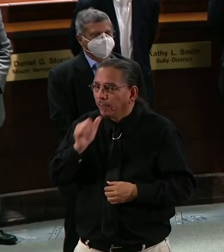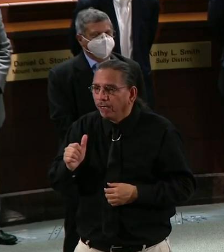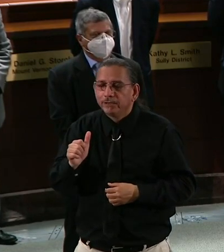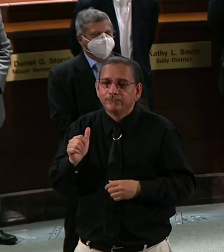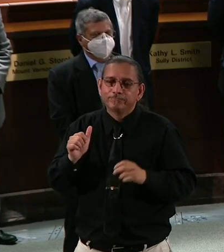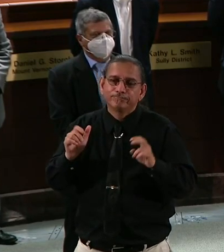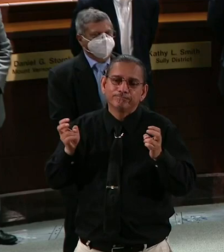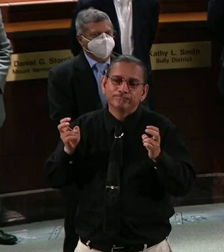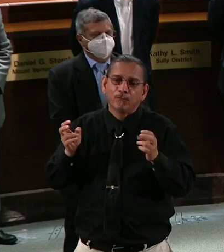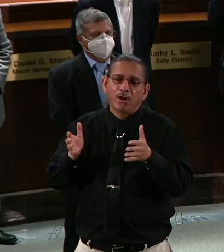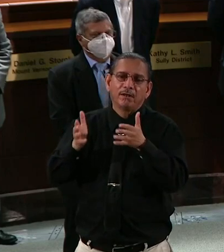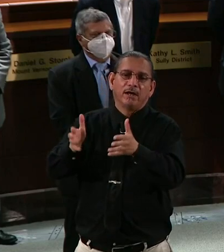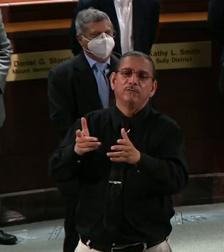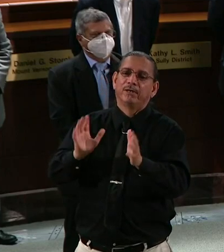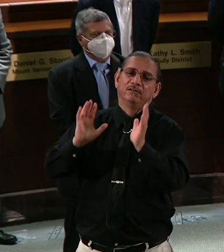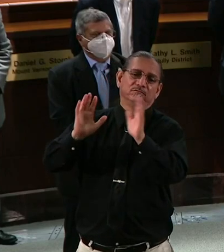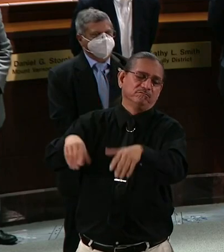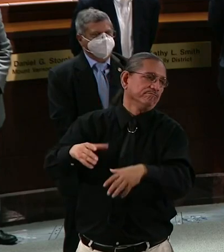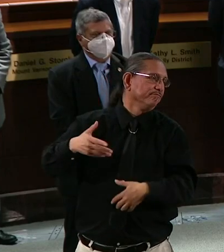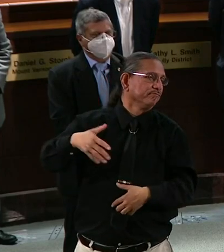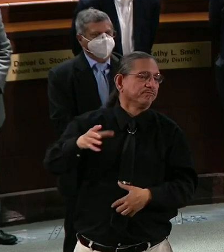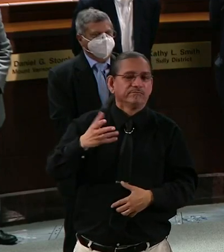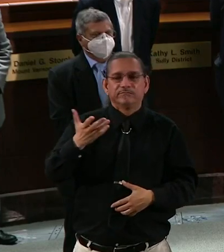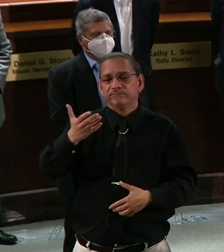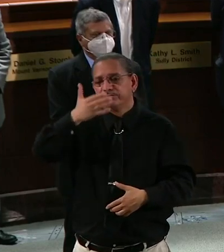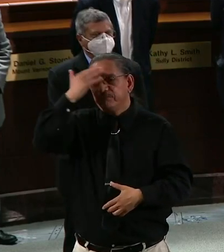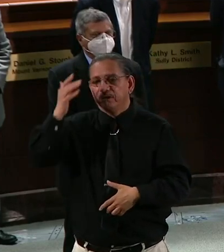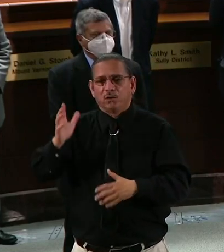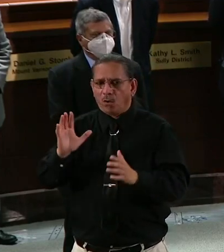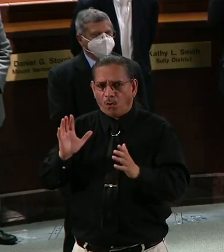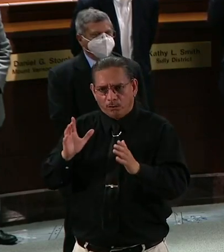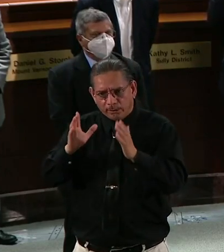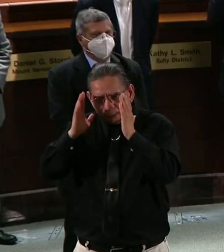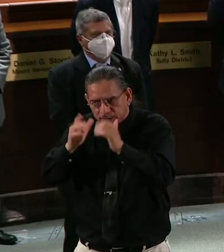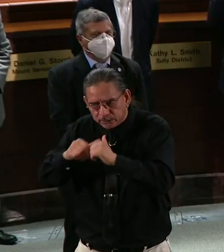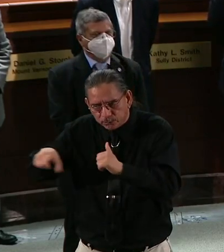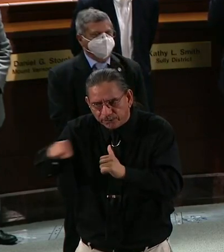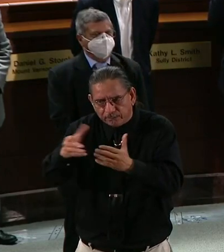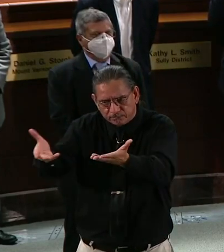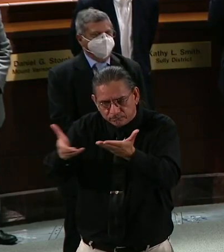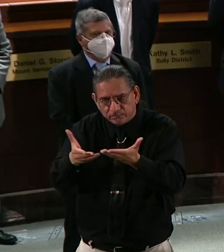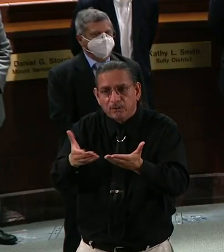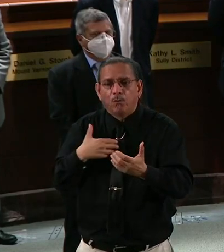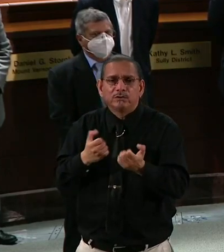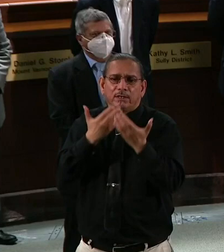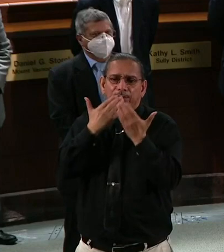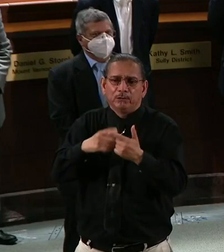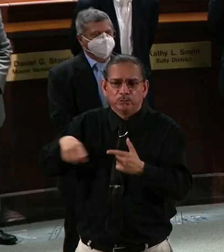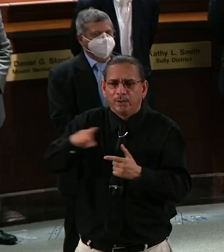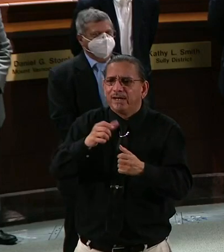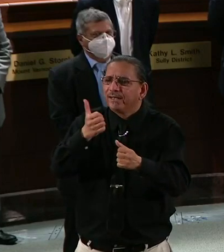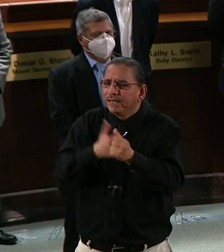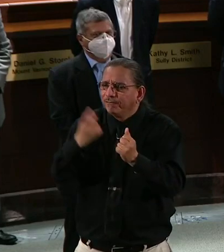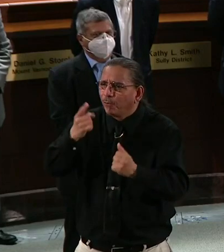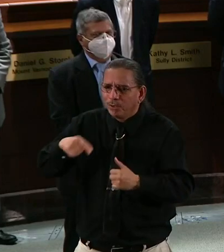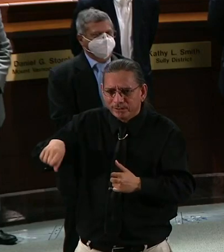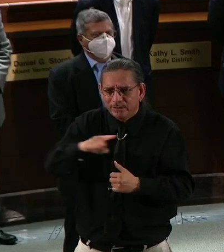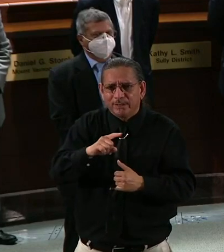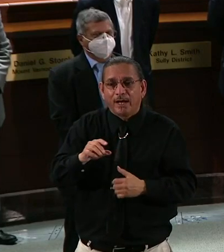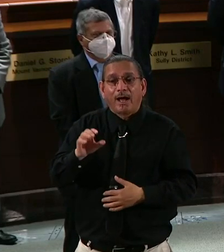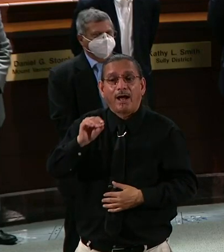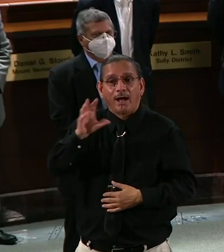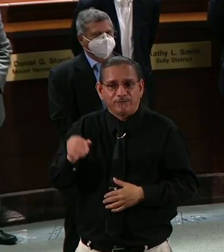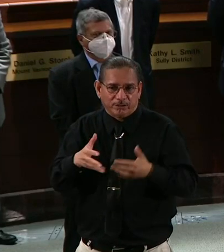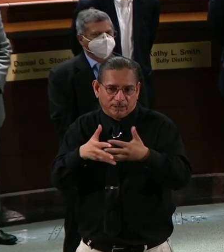BOTH IS THAT HE COULD NOT. THE